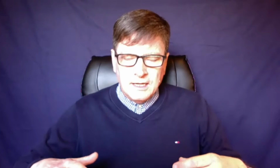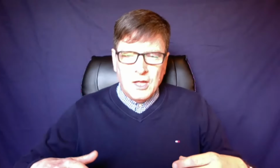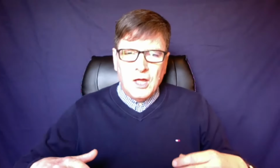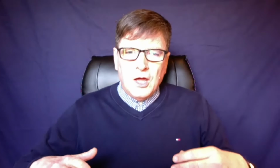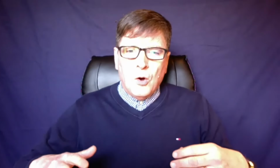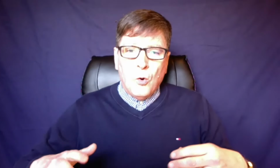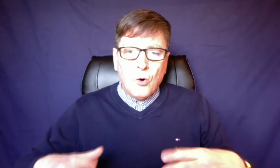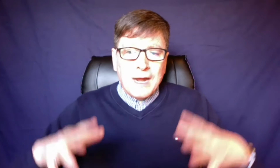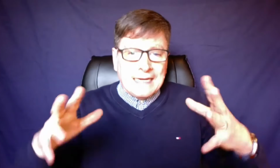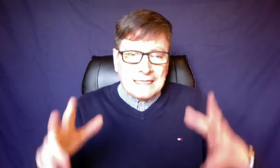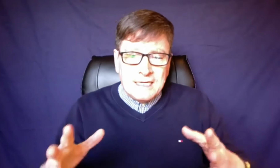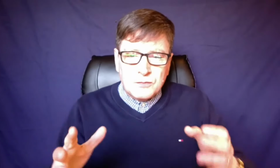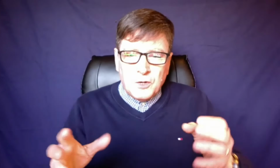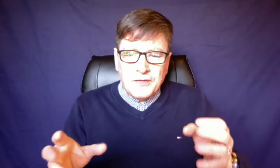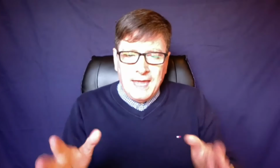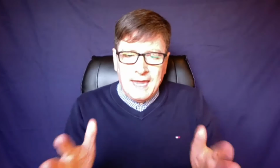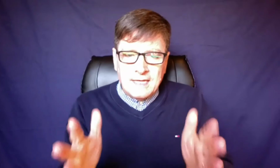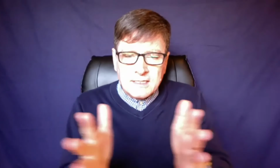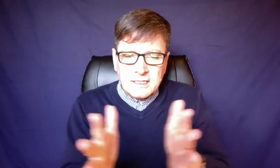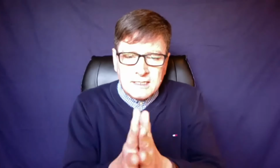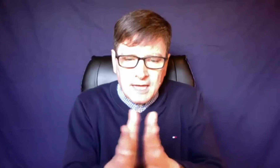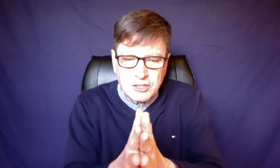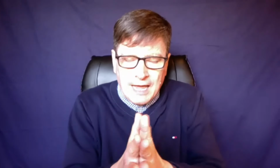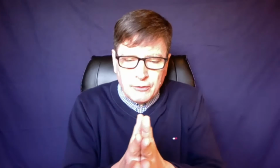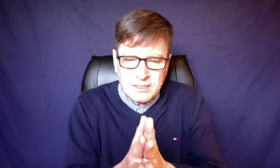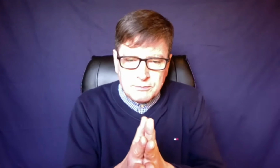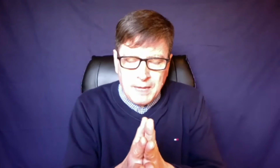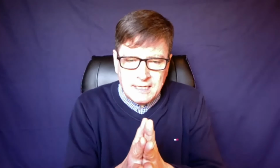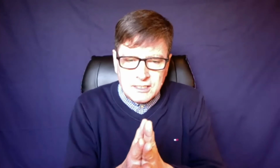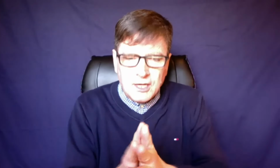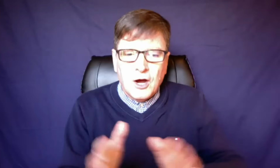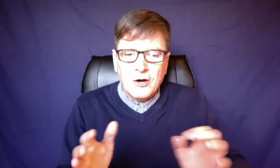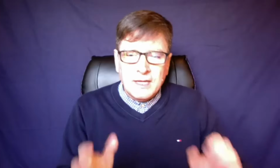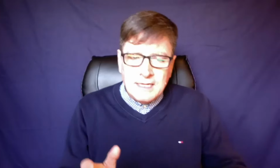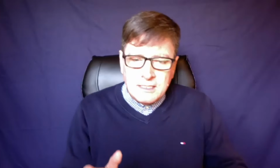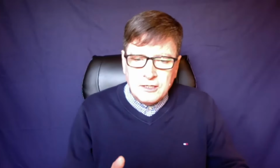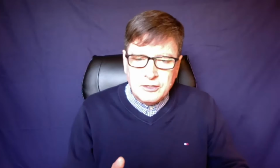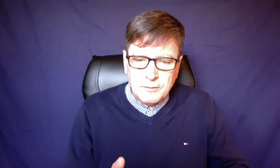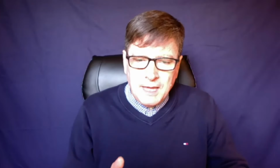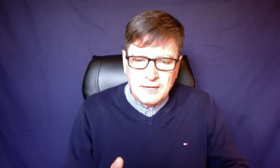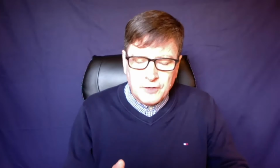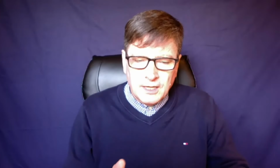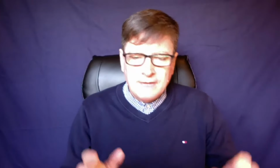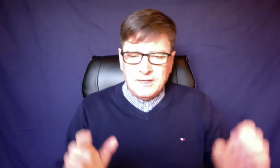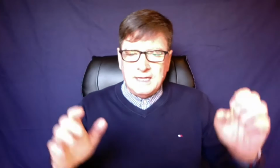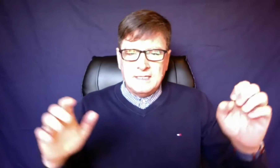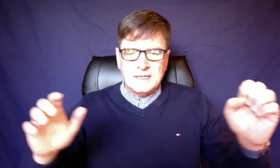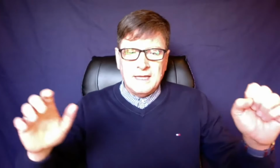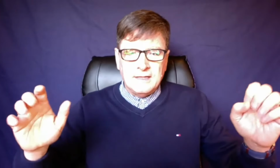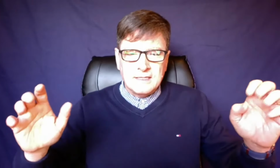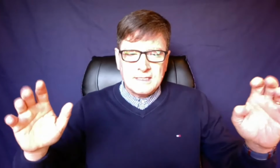The second sign basic zero -- sign that is touch the body or at least